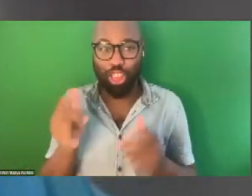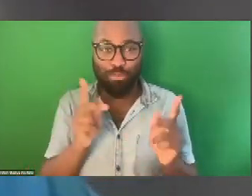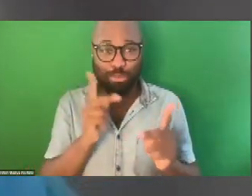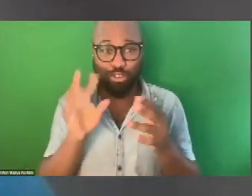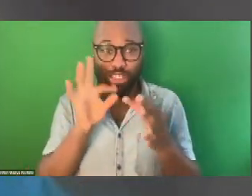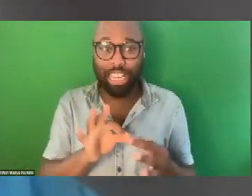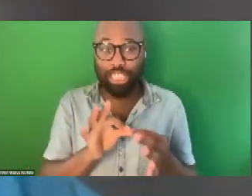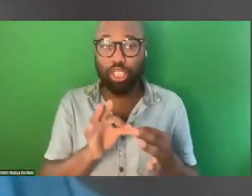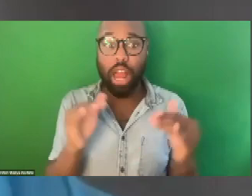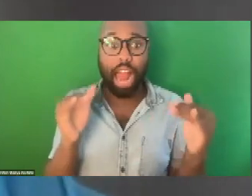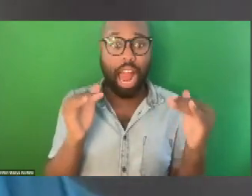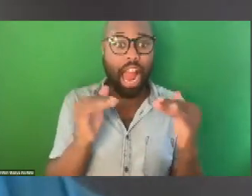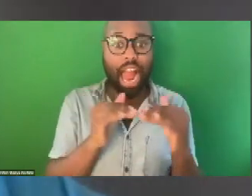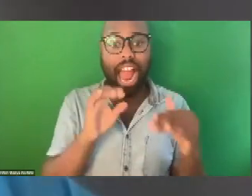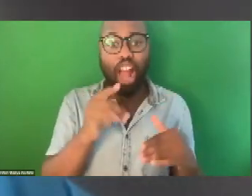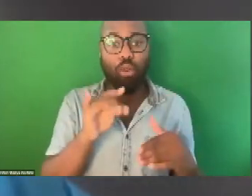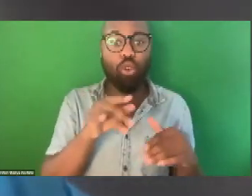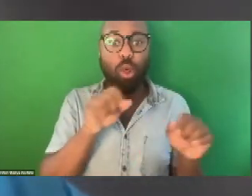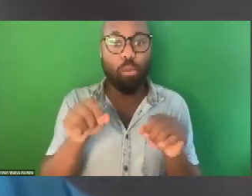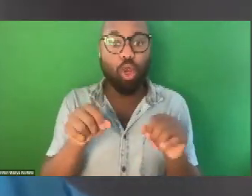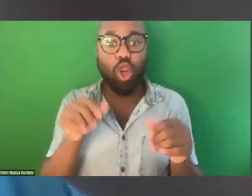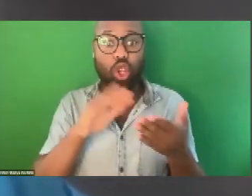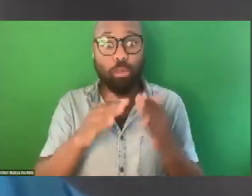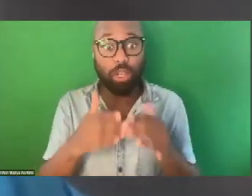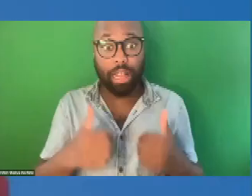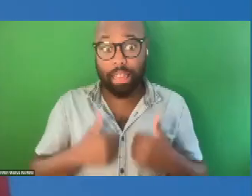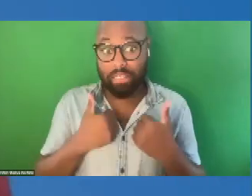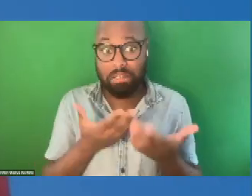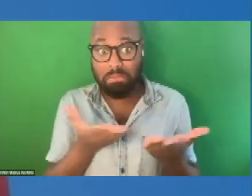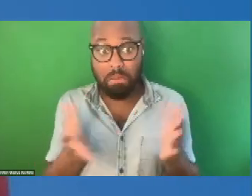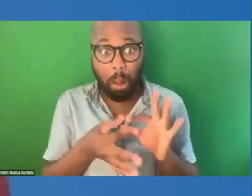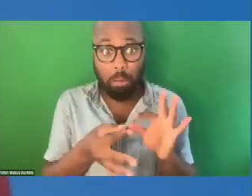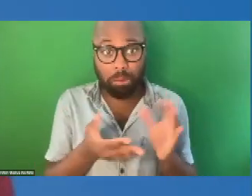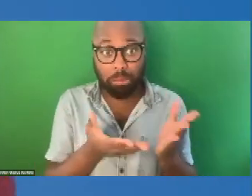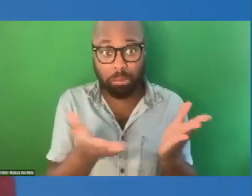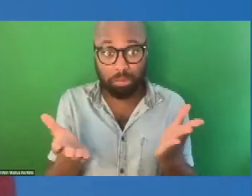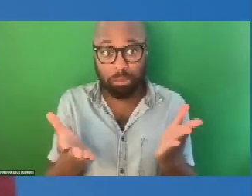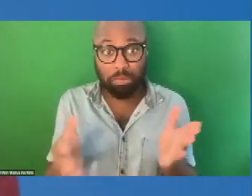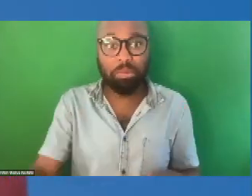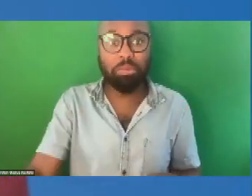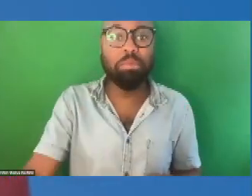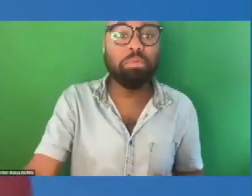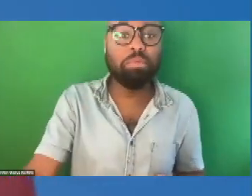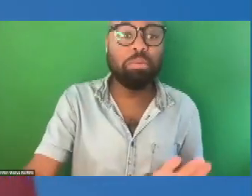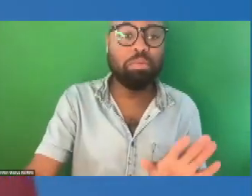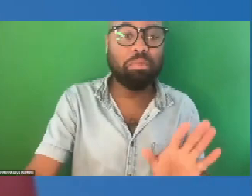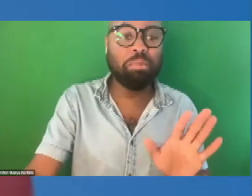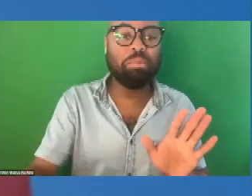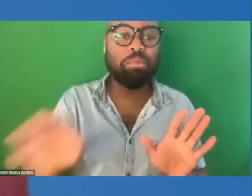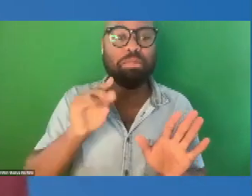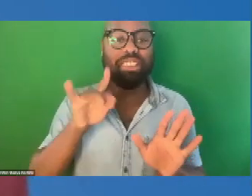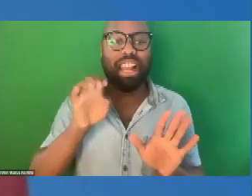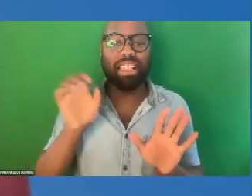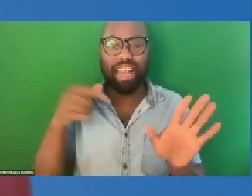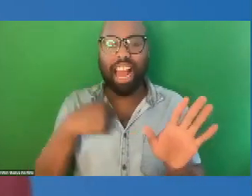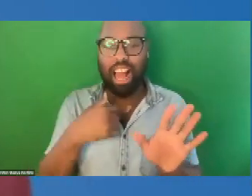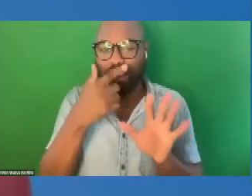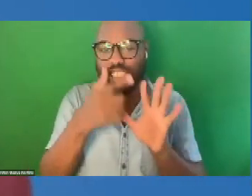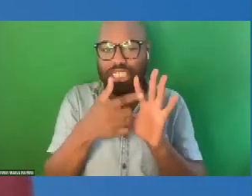living I'm interested in chiming in on a couple of policy.